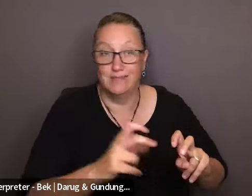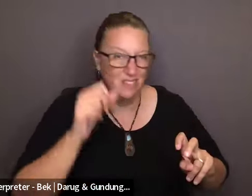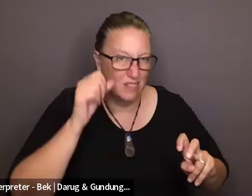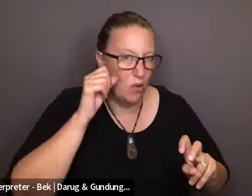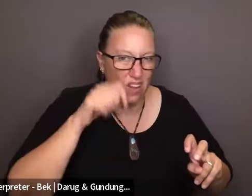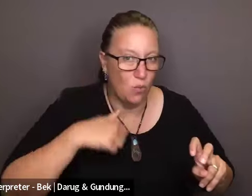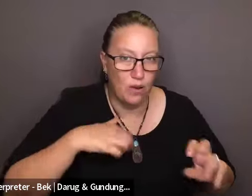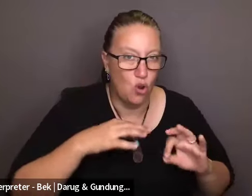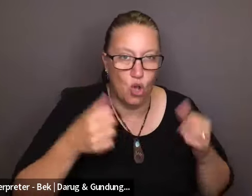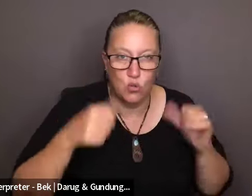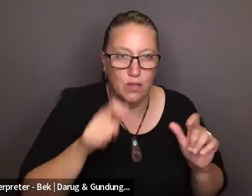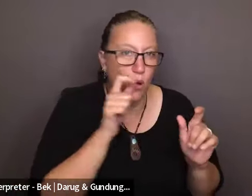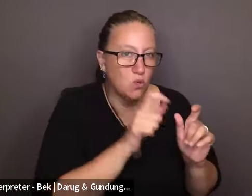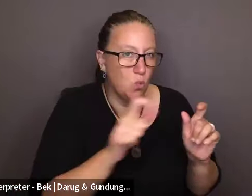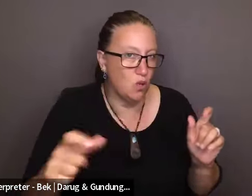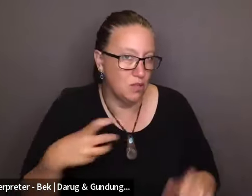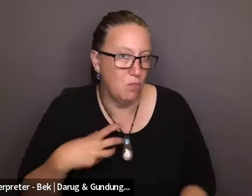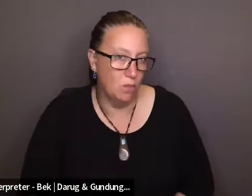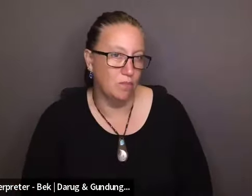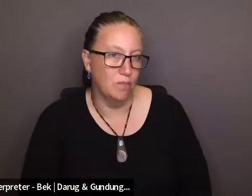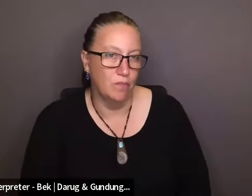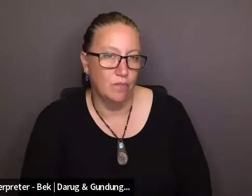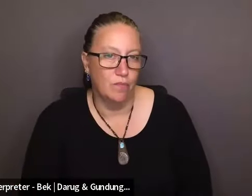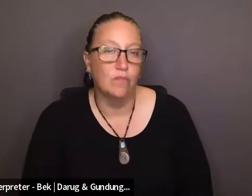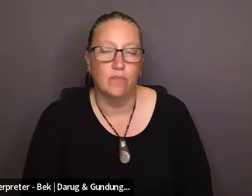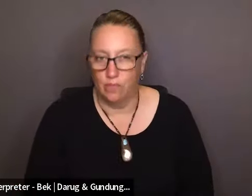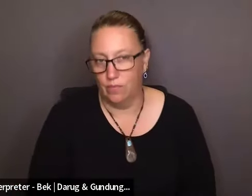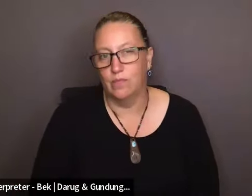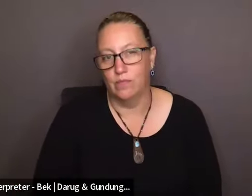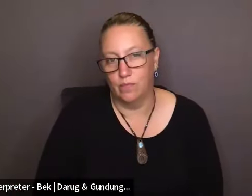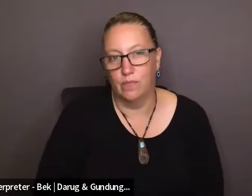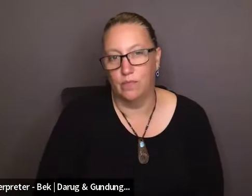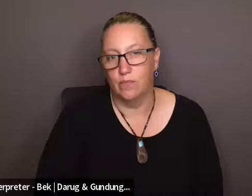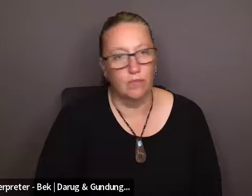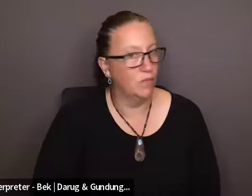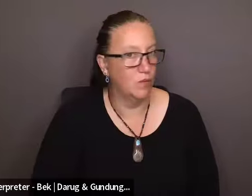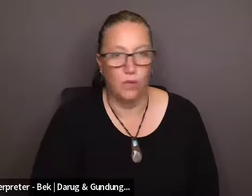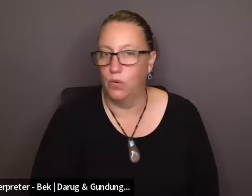you. Does the one application rule only apply to lead investigators or chief investigators, knowing that we